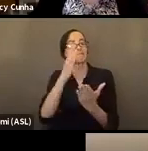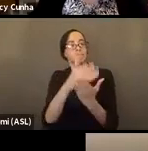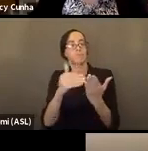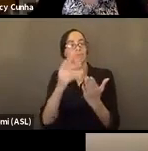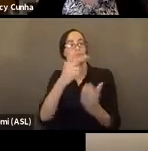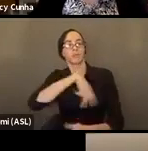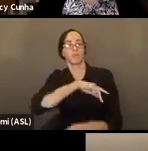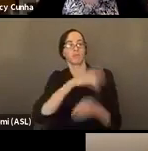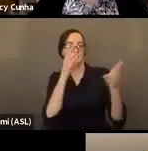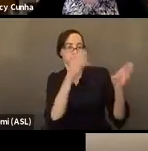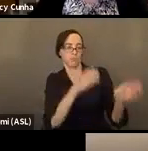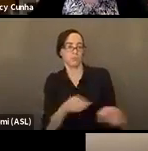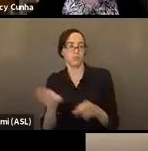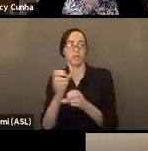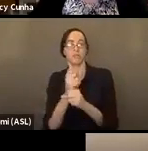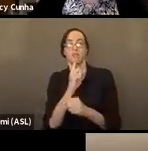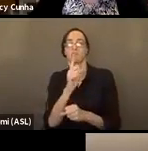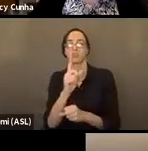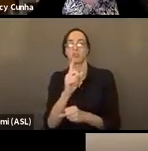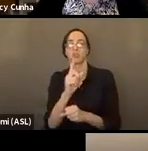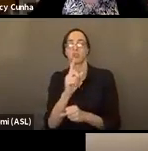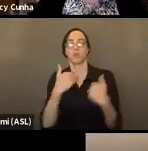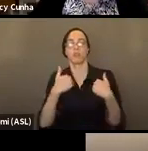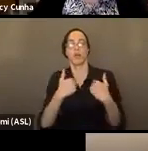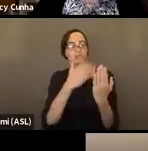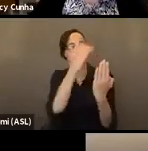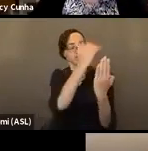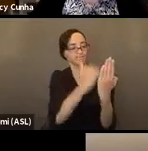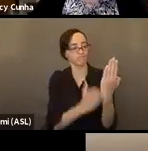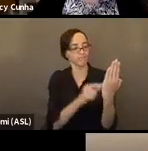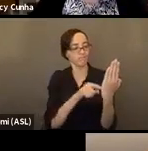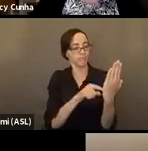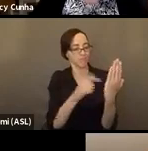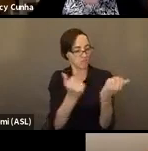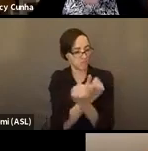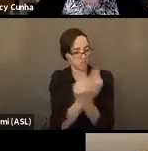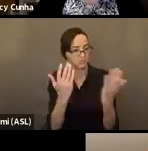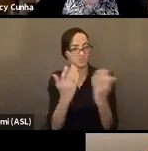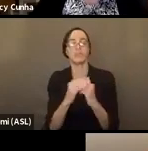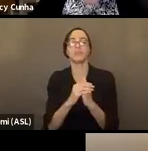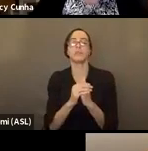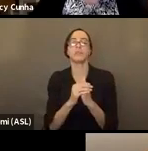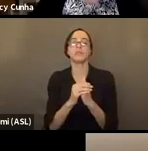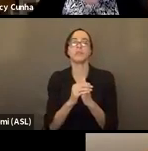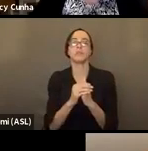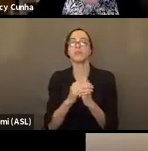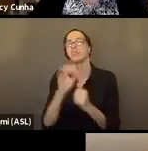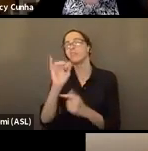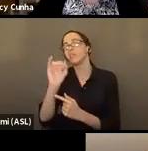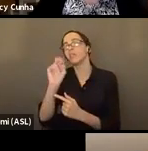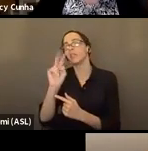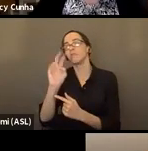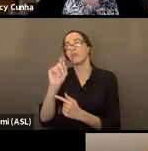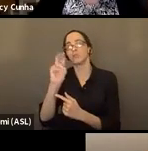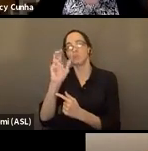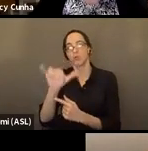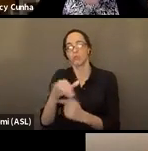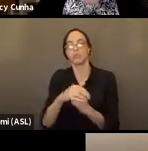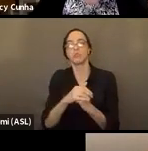sure that you have an inventory your health information you know sheet should have all your